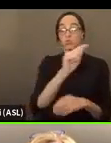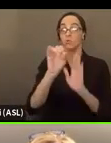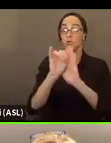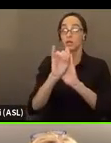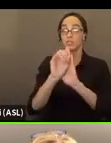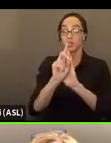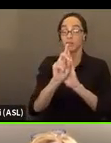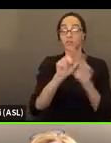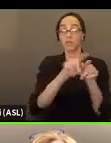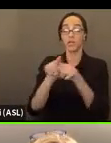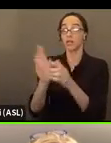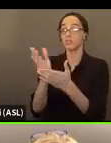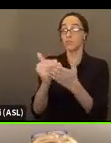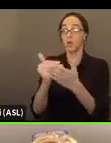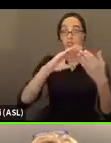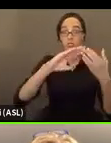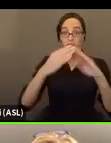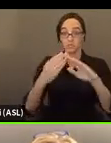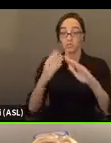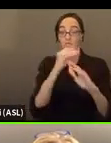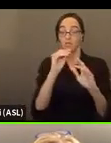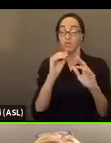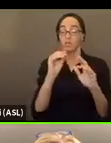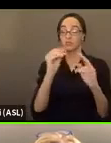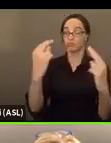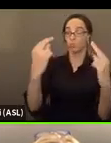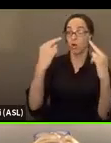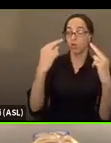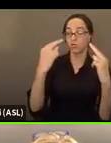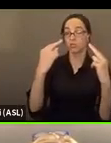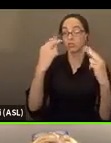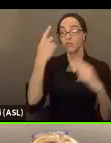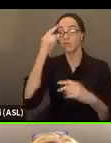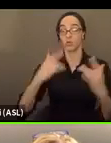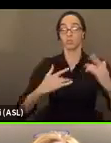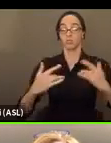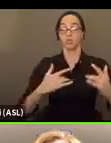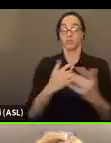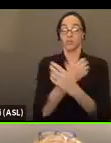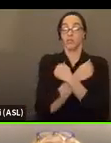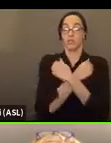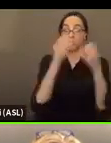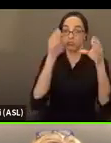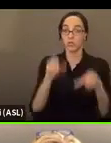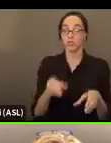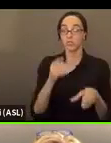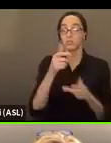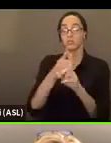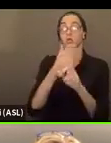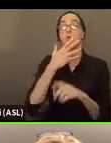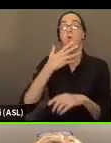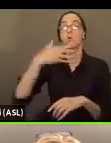concern for a loved one who is an older adult or disabled will have some great information to help